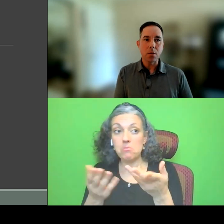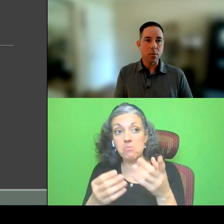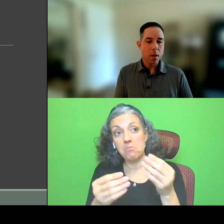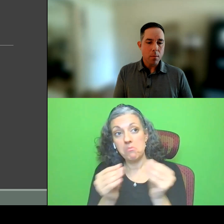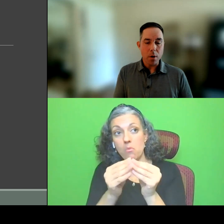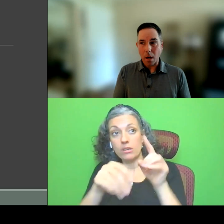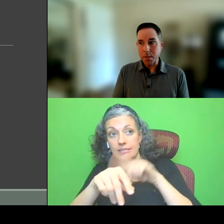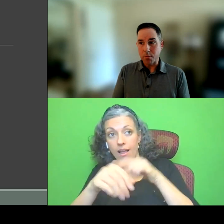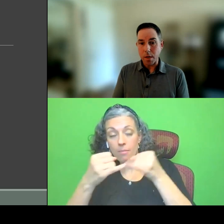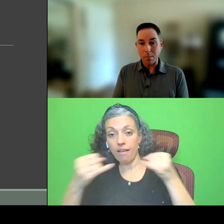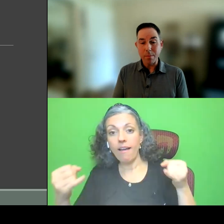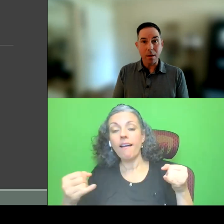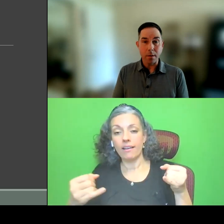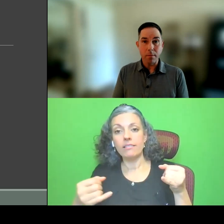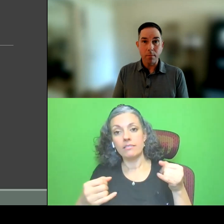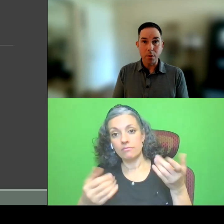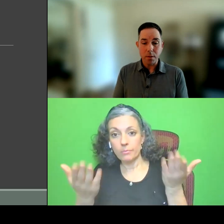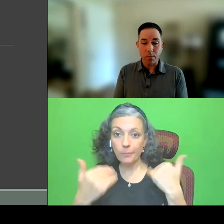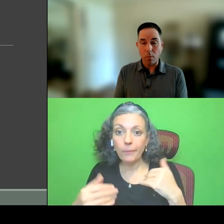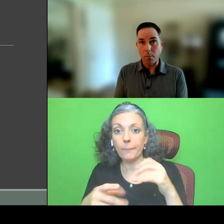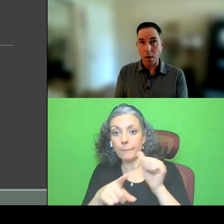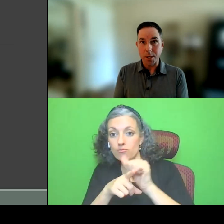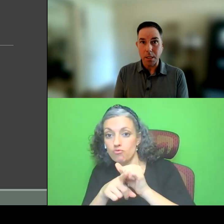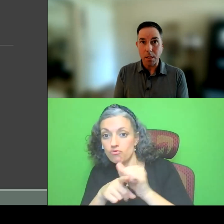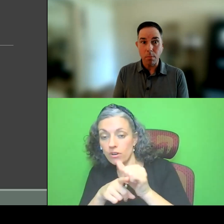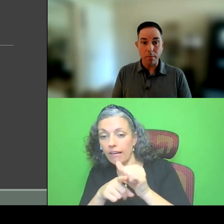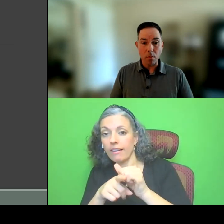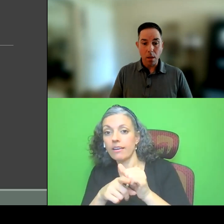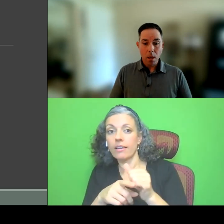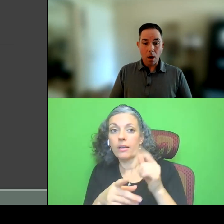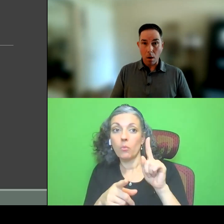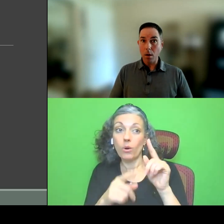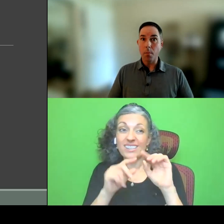need to. To bring on some training and maybe not just for one project team but for all